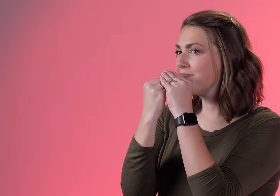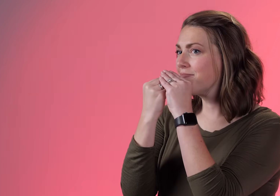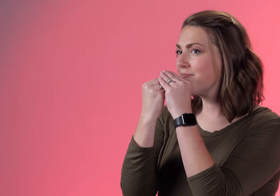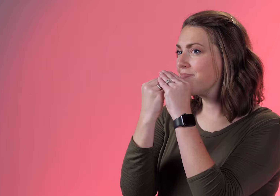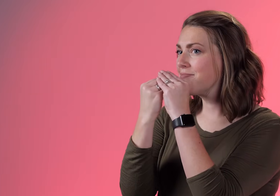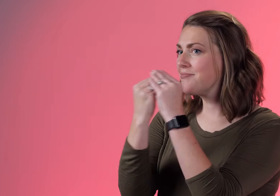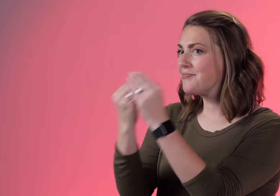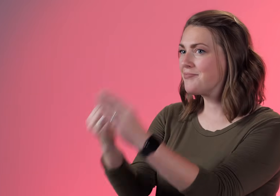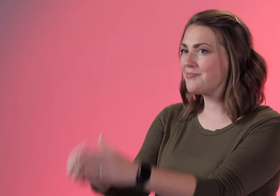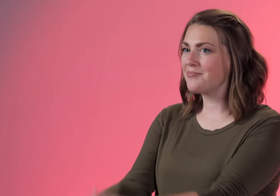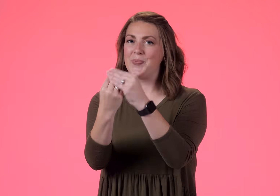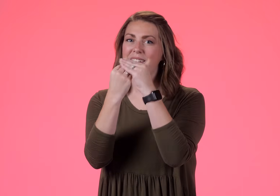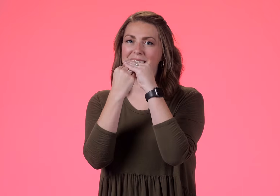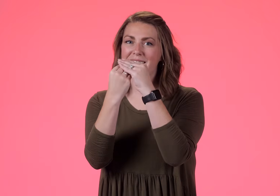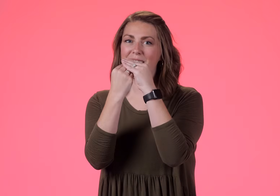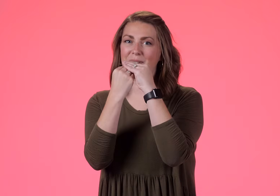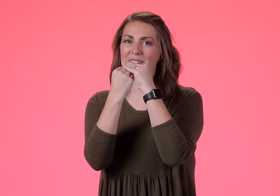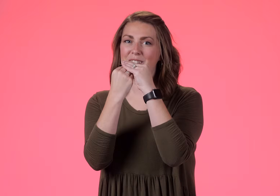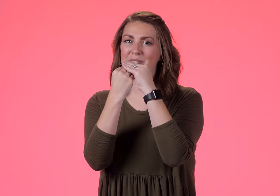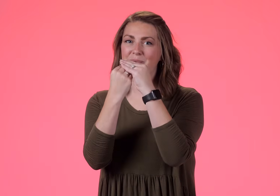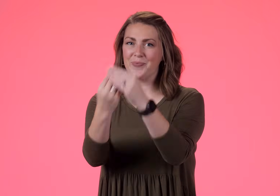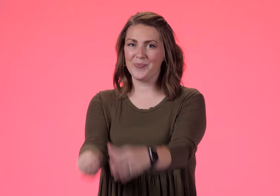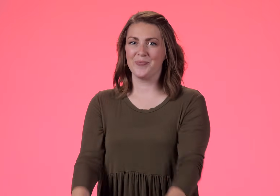and putting it in your mouth. SANDWICH